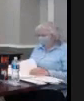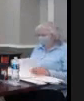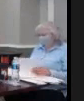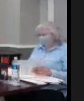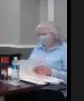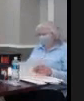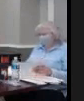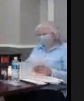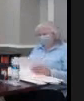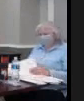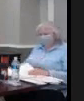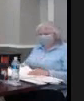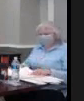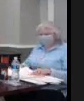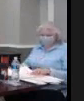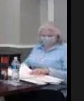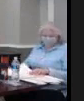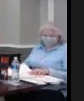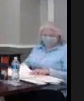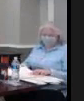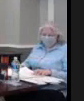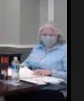County of shooting, uh.